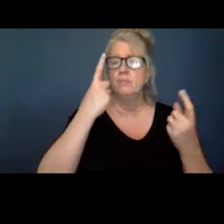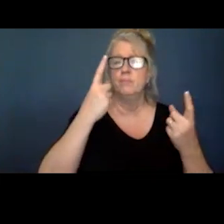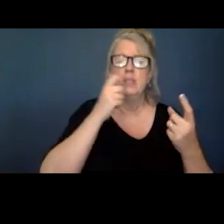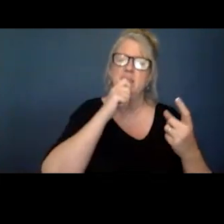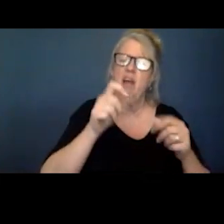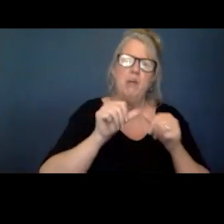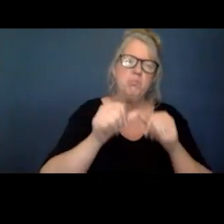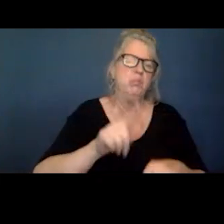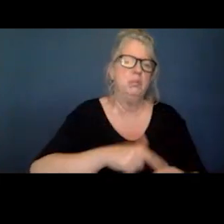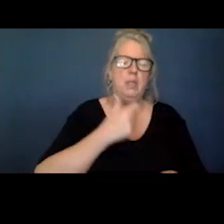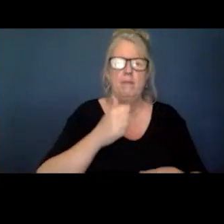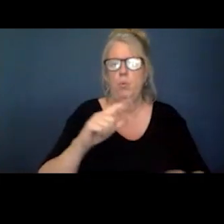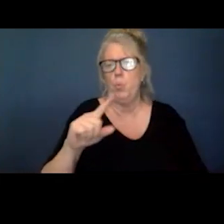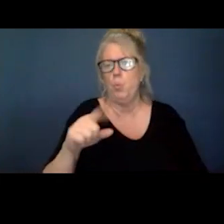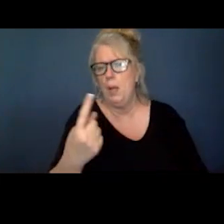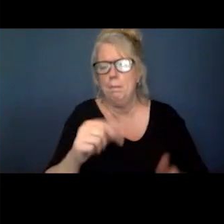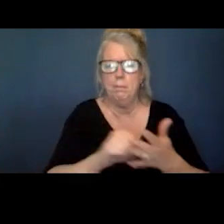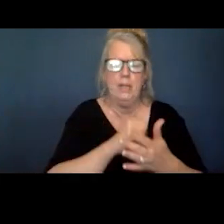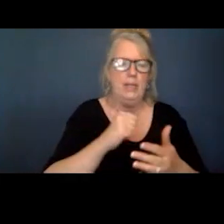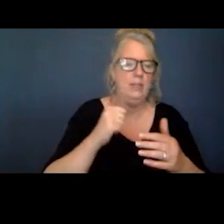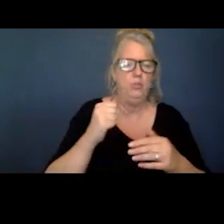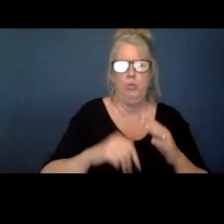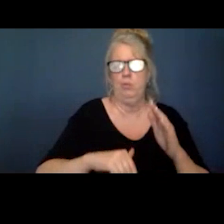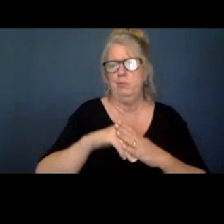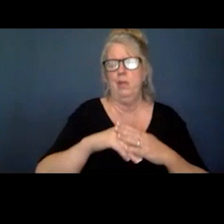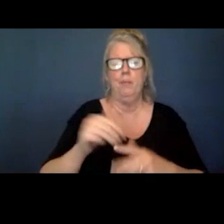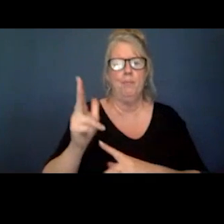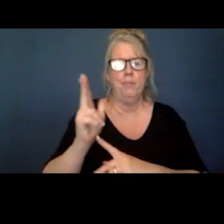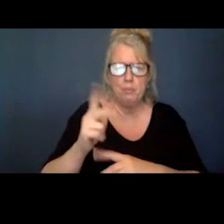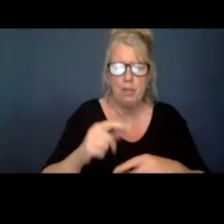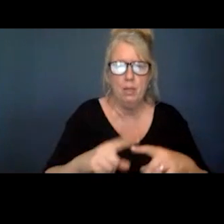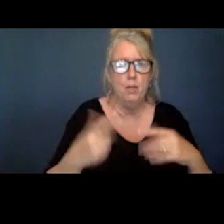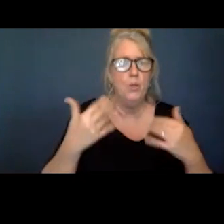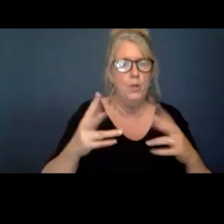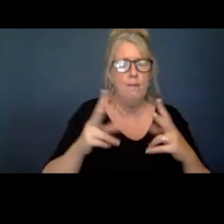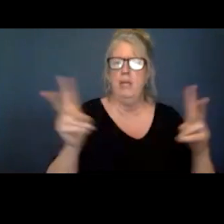a single page or three minutes tops for video. They're incredibly effective and can be used